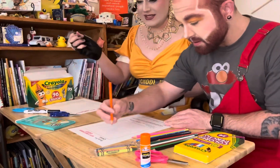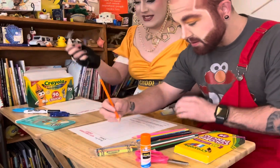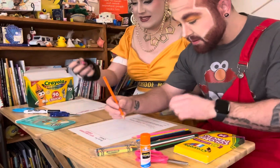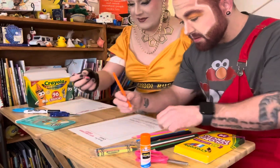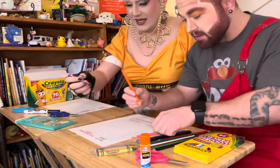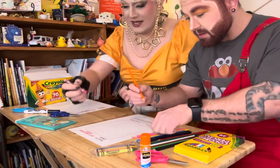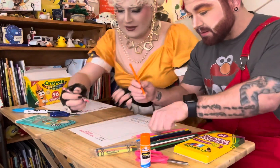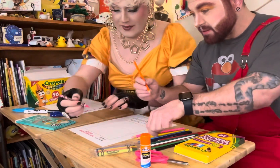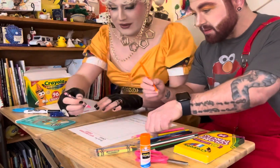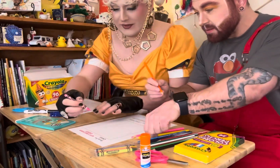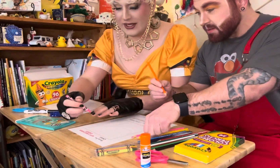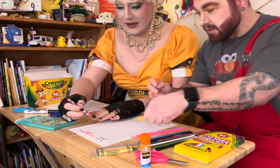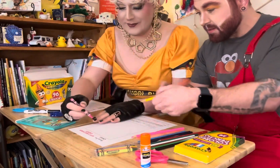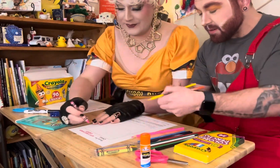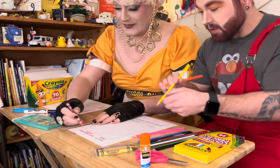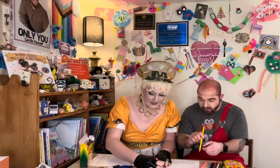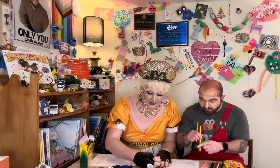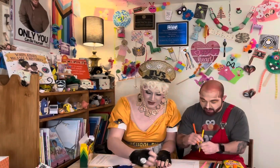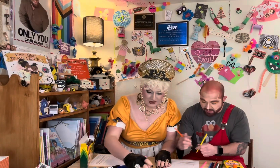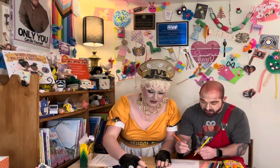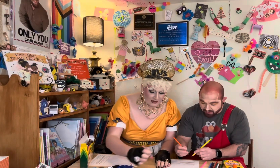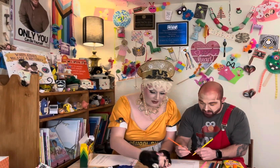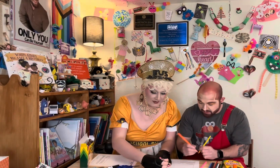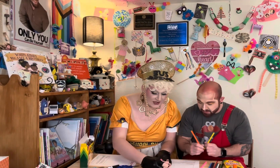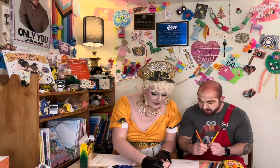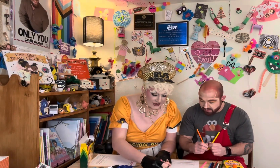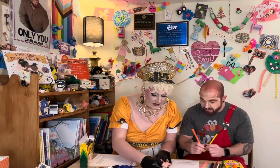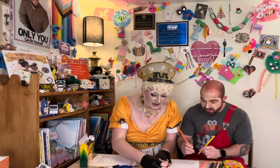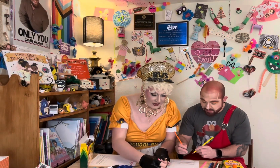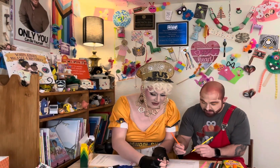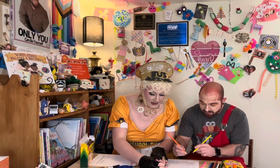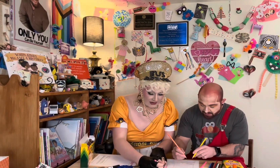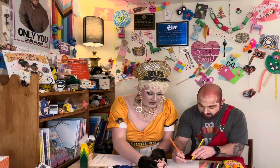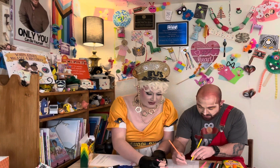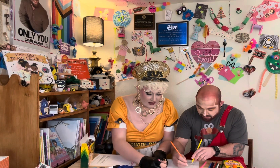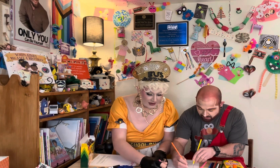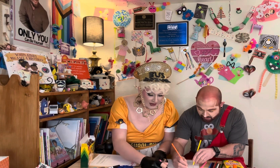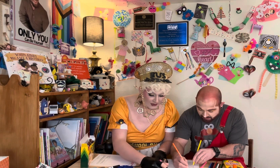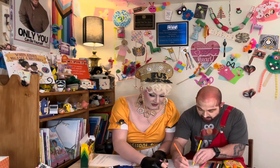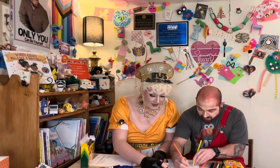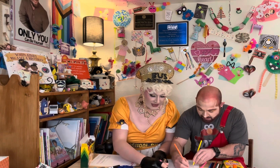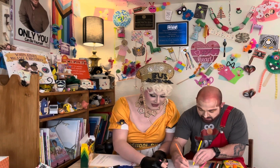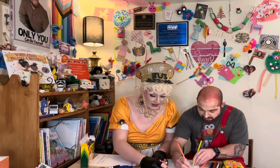going to take some pink. I'll be over here. BUSTER: Okay, I'll do... CALI: Mr. Buster, you have been. BUSTER: This is going